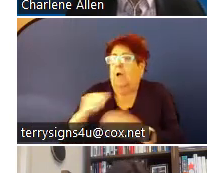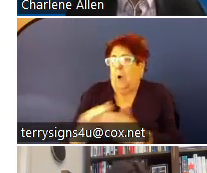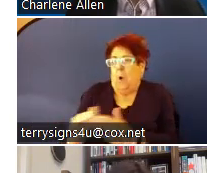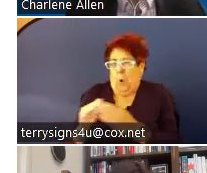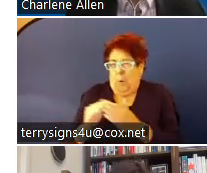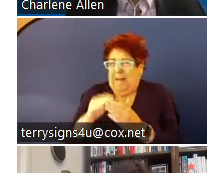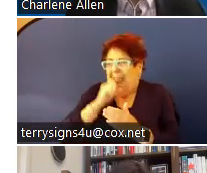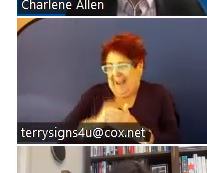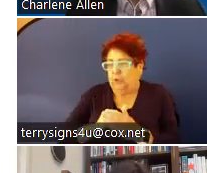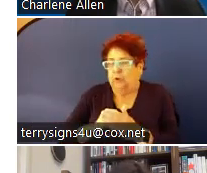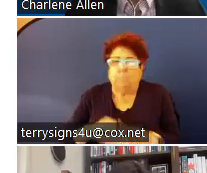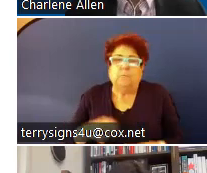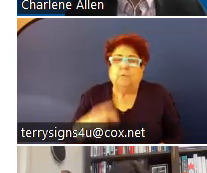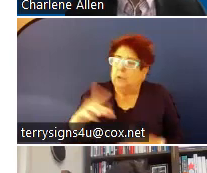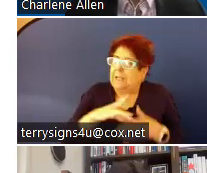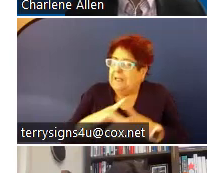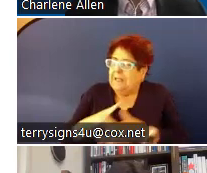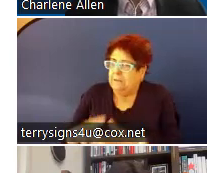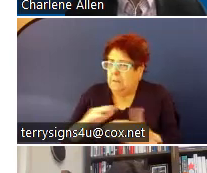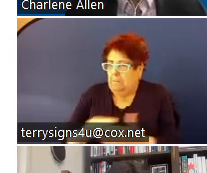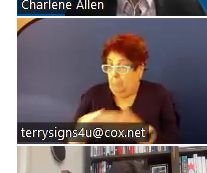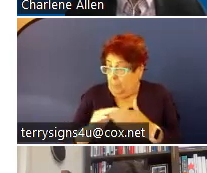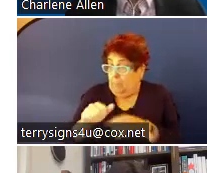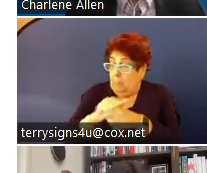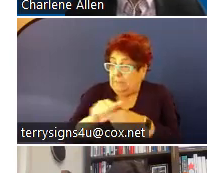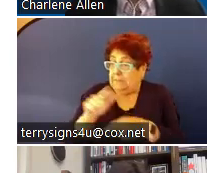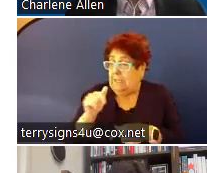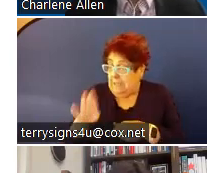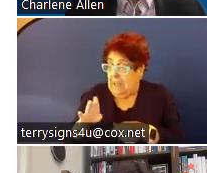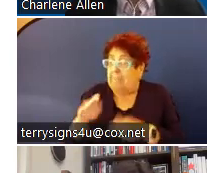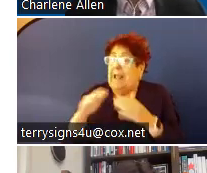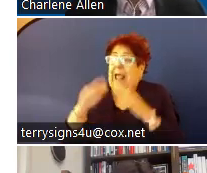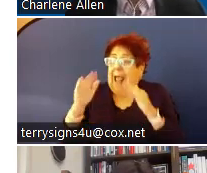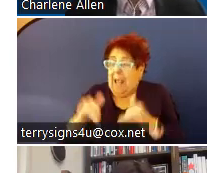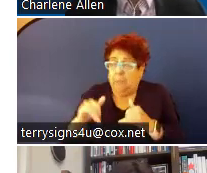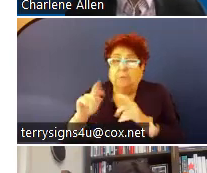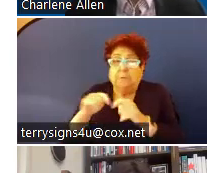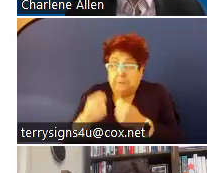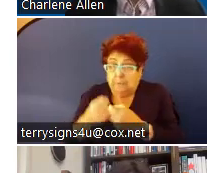practice labs housing team supporting the coordination of the orange county